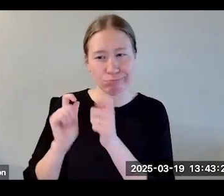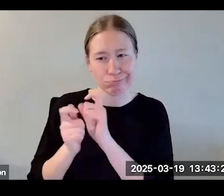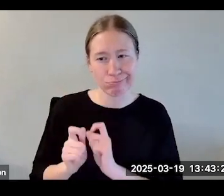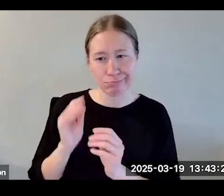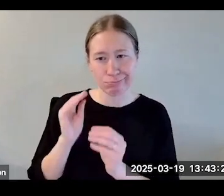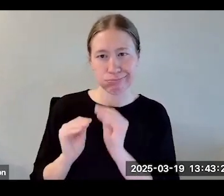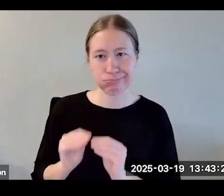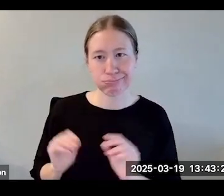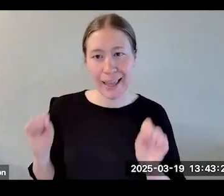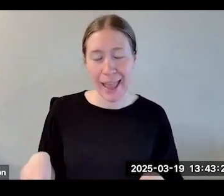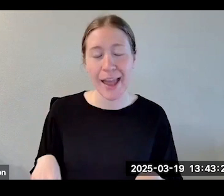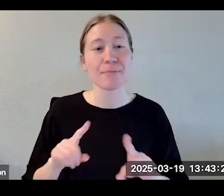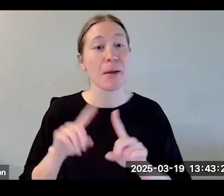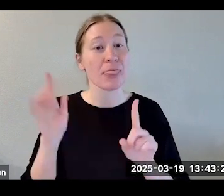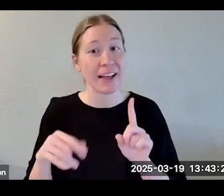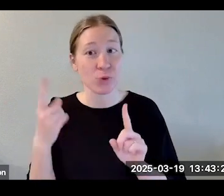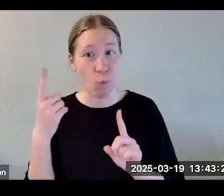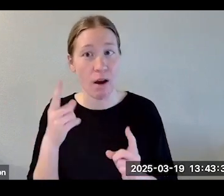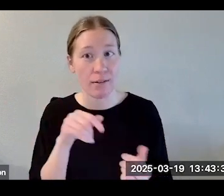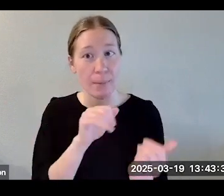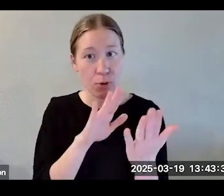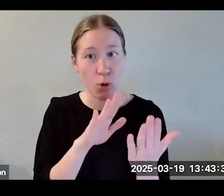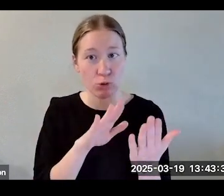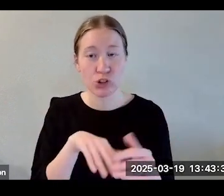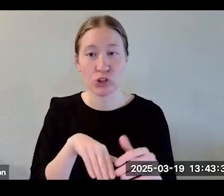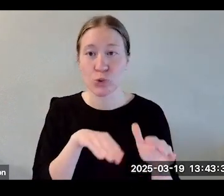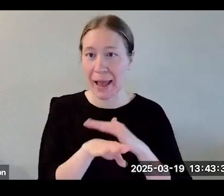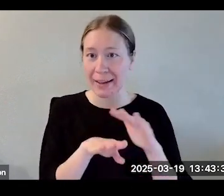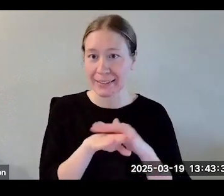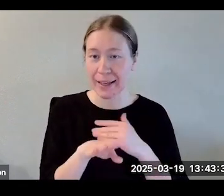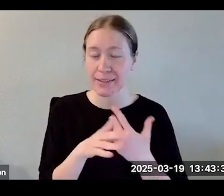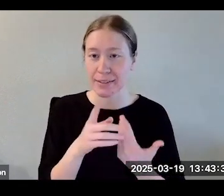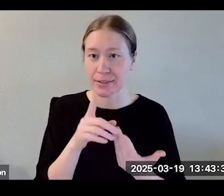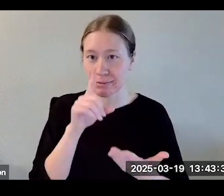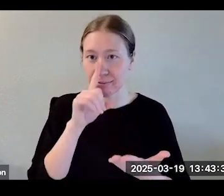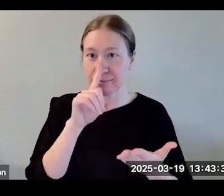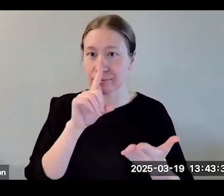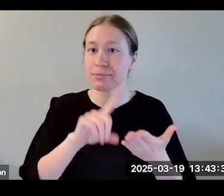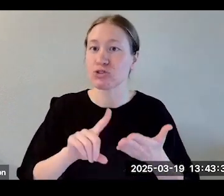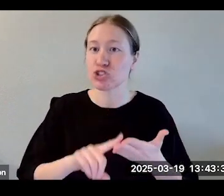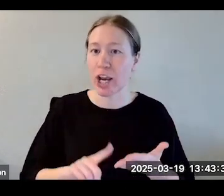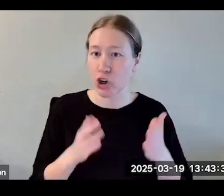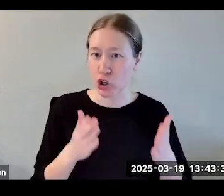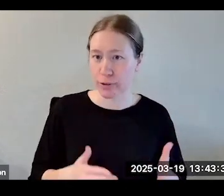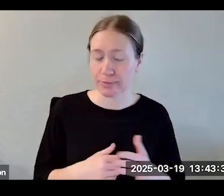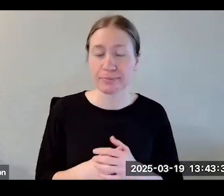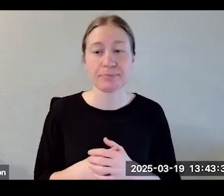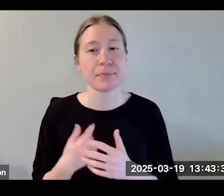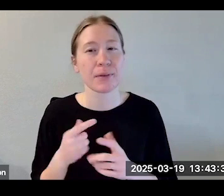that you can access the check accessibility feature. I do wanna demonstrate my preferred way